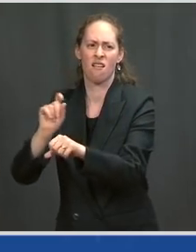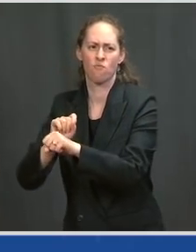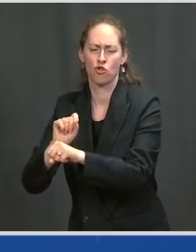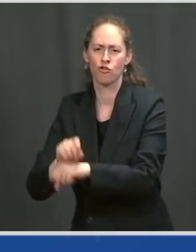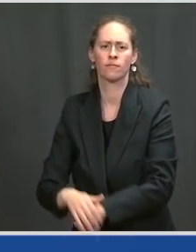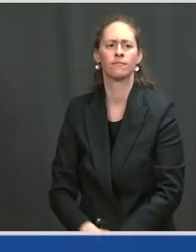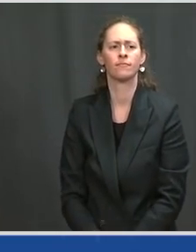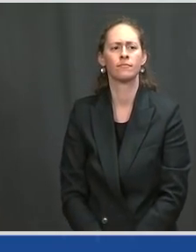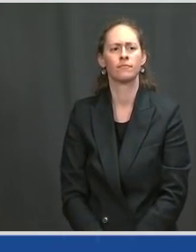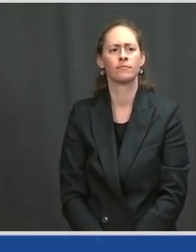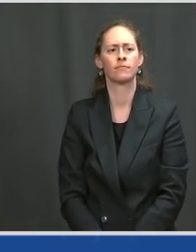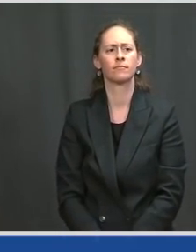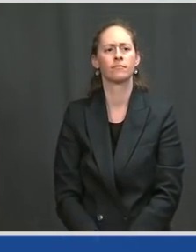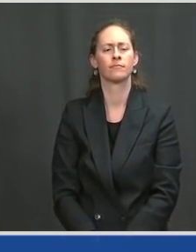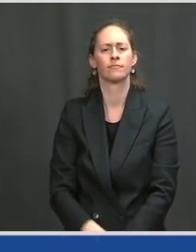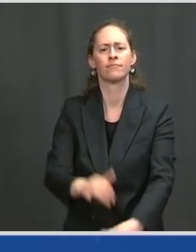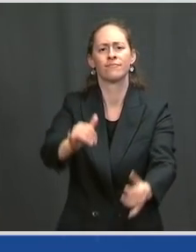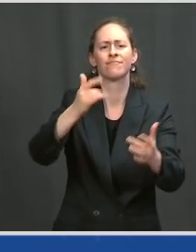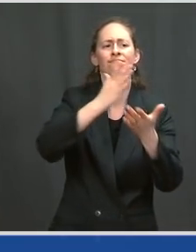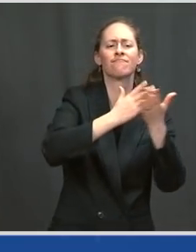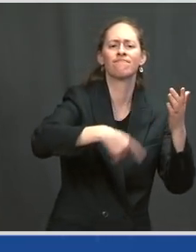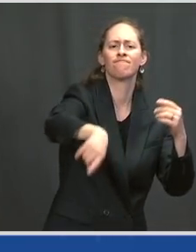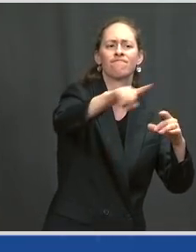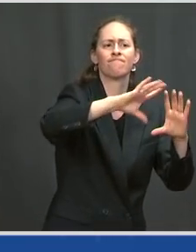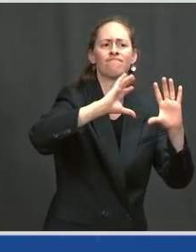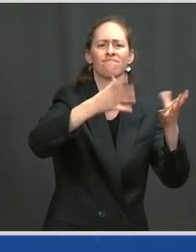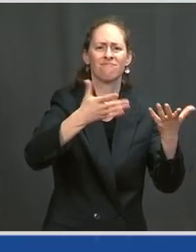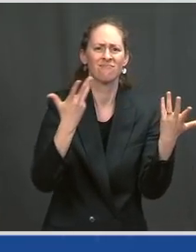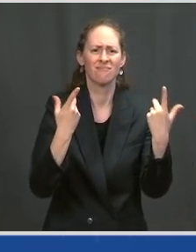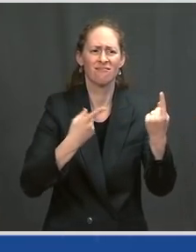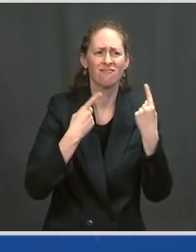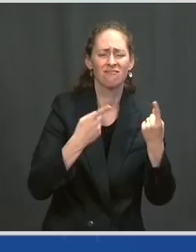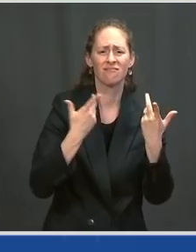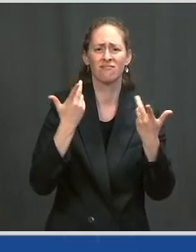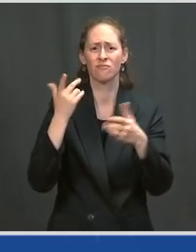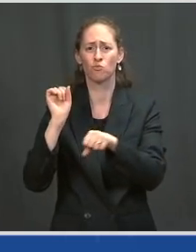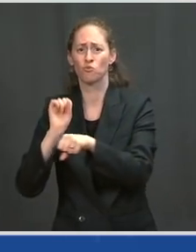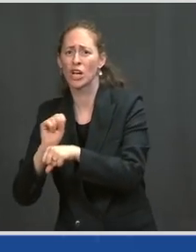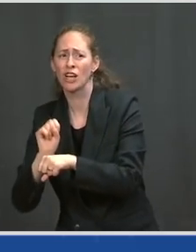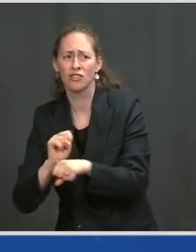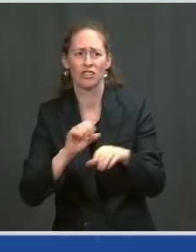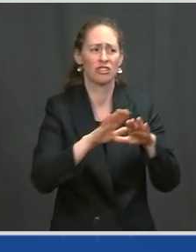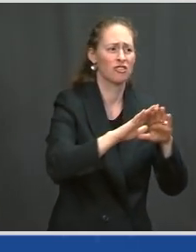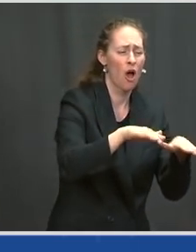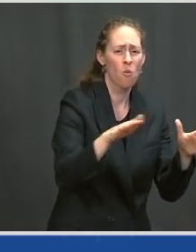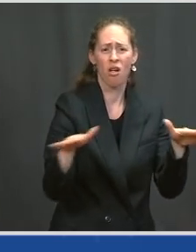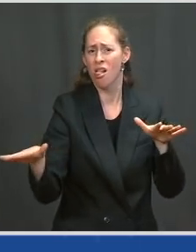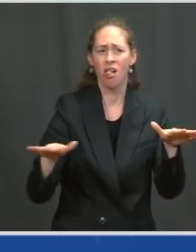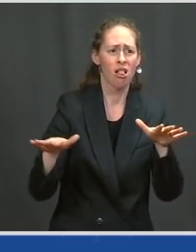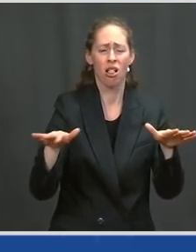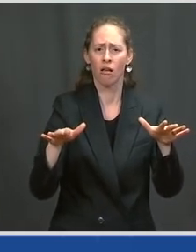which is making it hard for many parents who need to work -- especially women -- to get back to work.